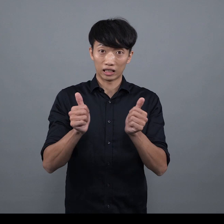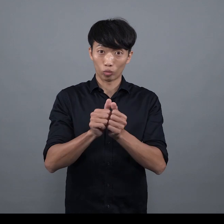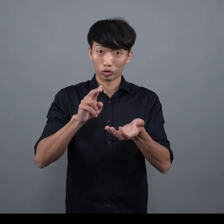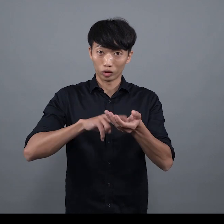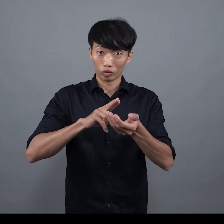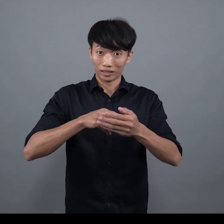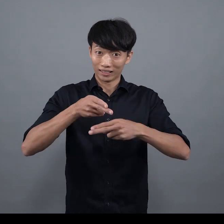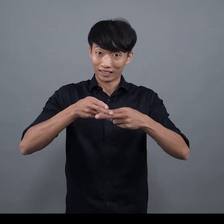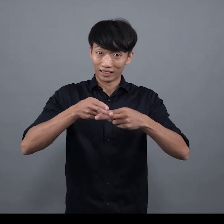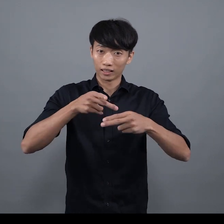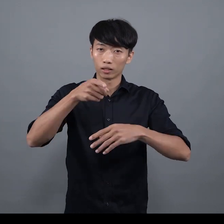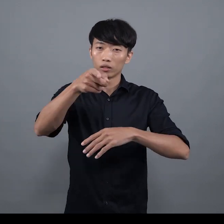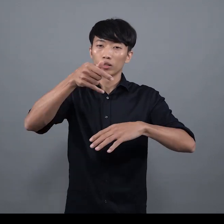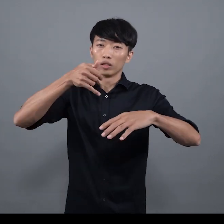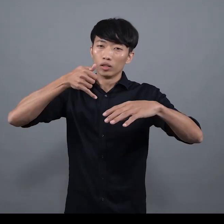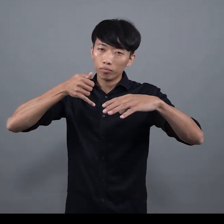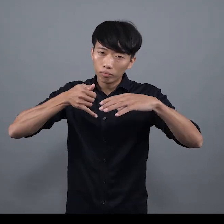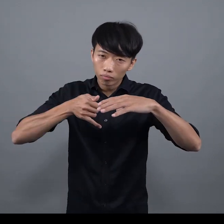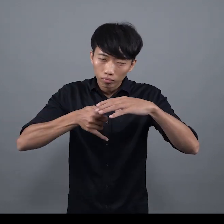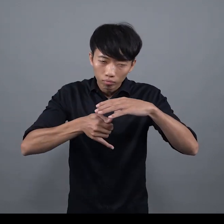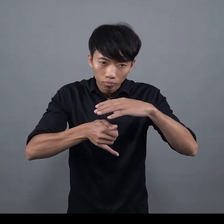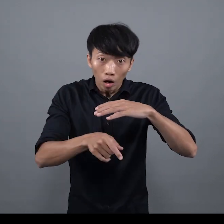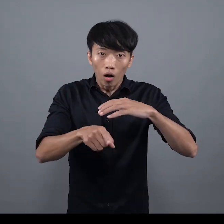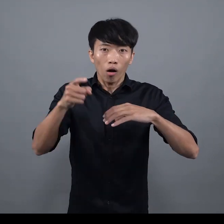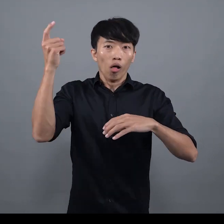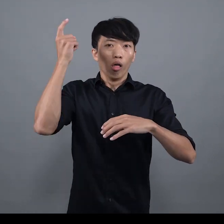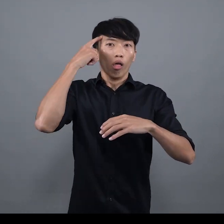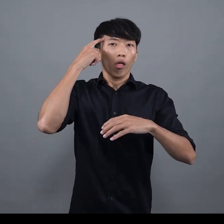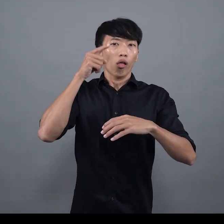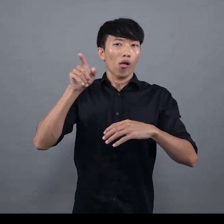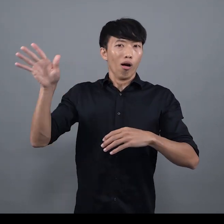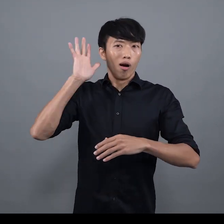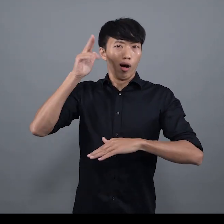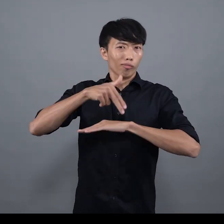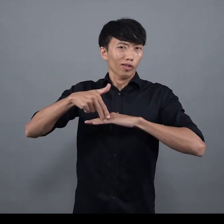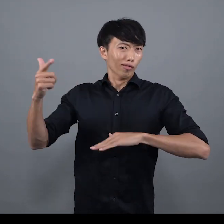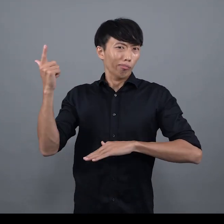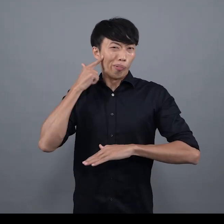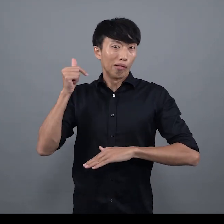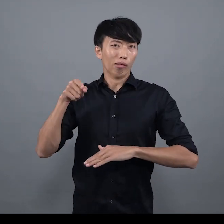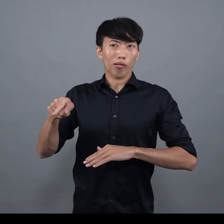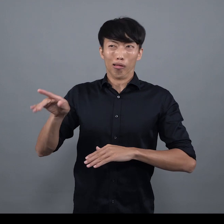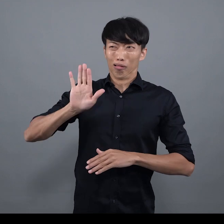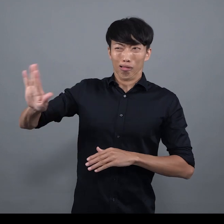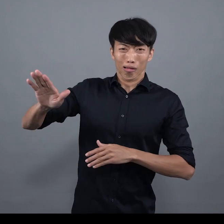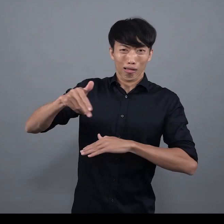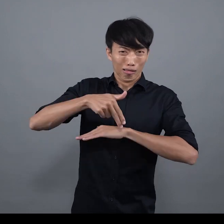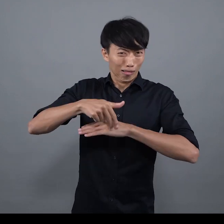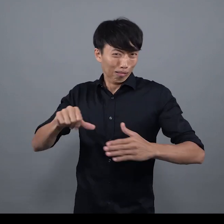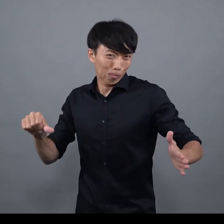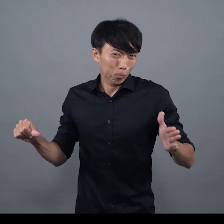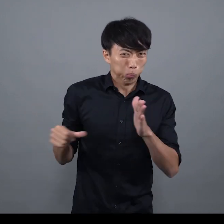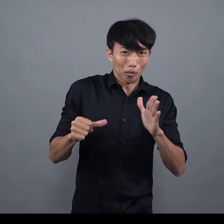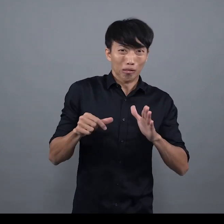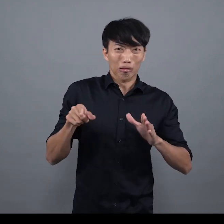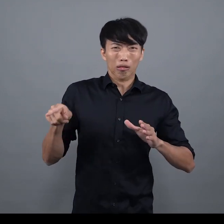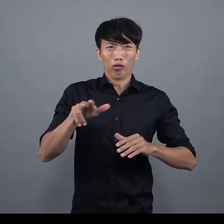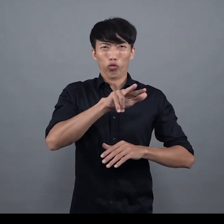RICHARD SCHLAGMAN： Once you walk into Kiyotomo you know instantly that it could only be by Kuramata It’s really him working at the height of his powers